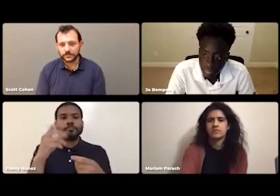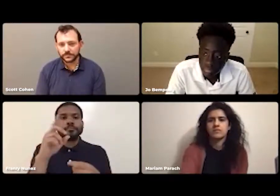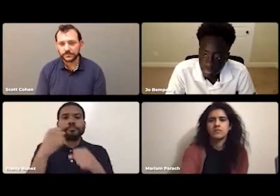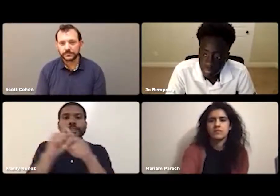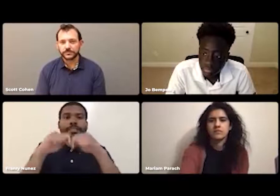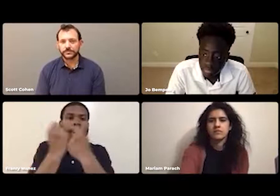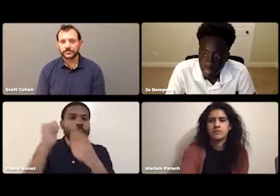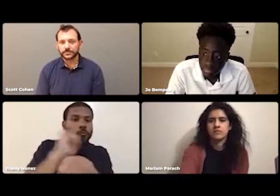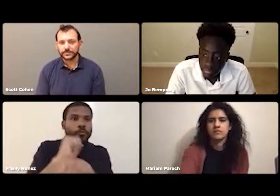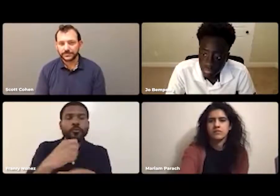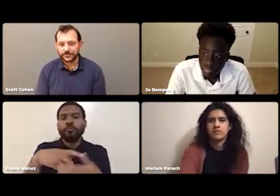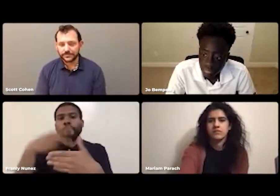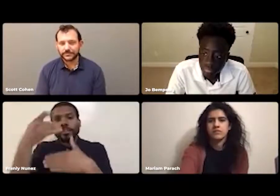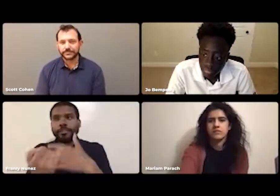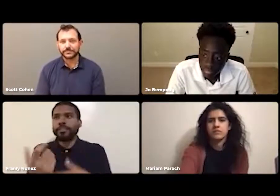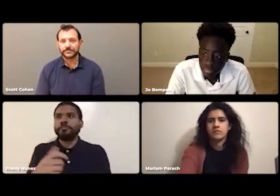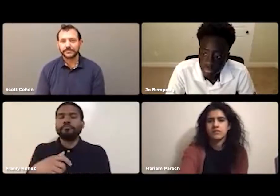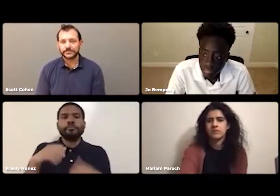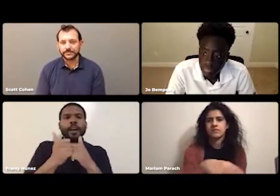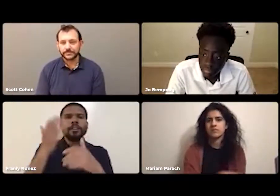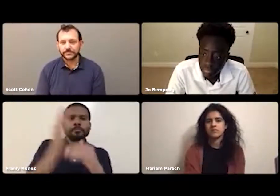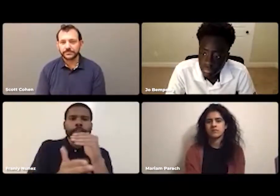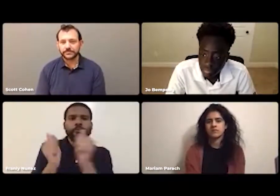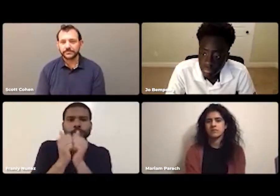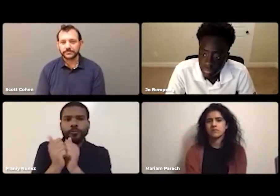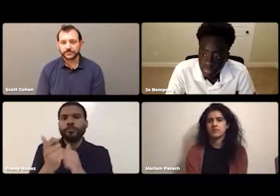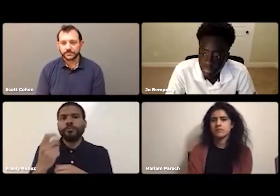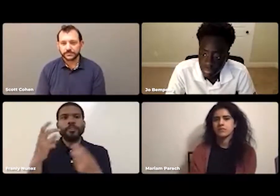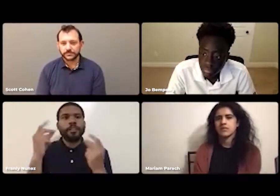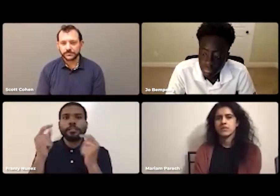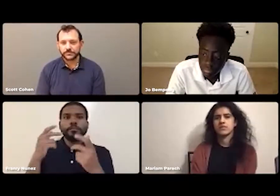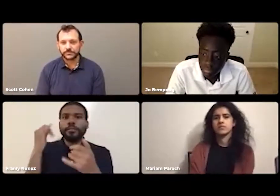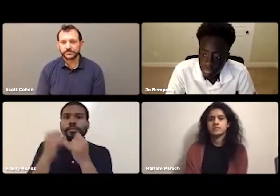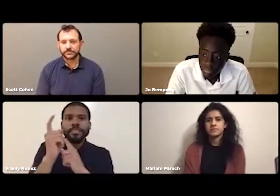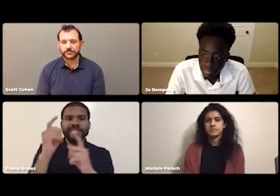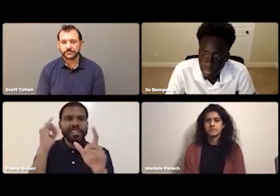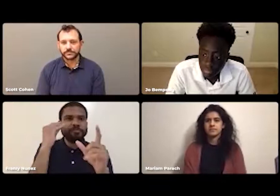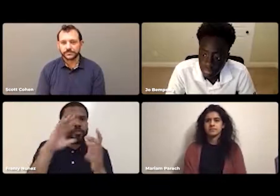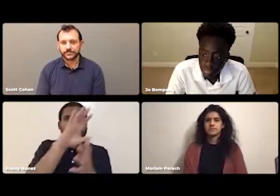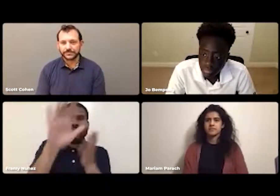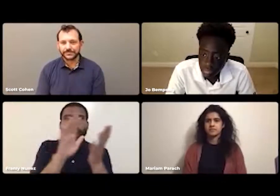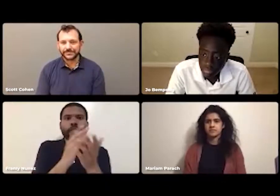How do you agree or disagree with someone? How do you make a team function?